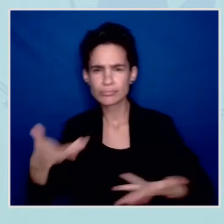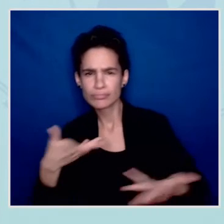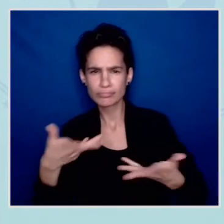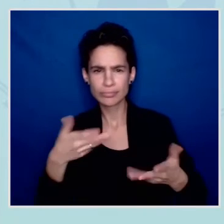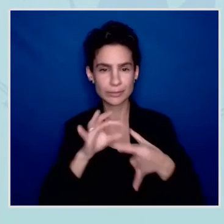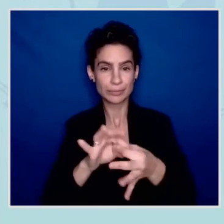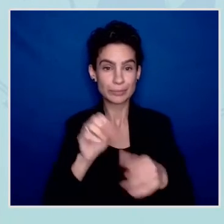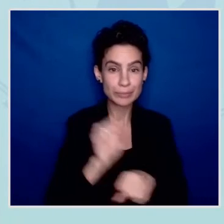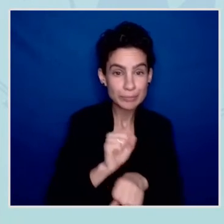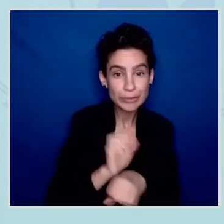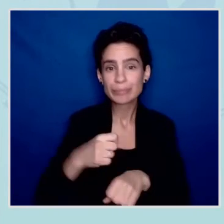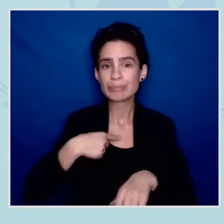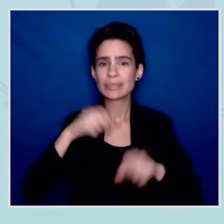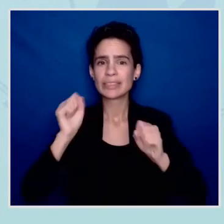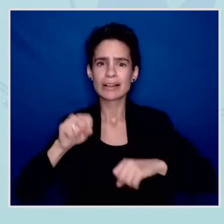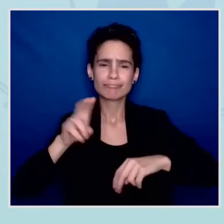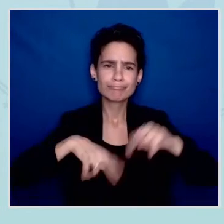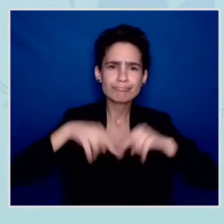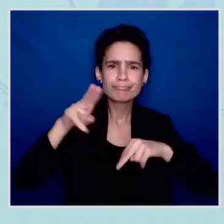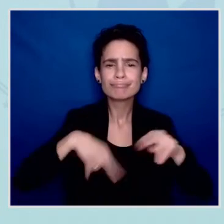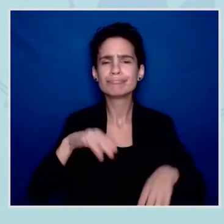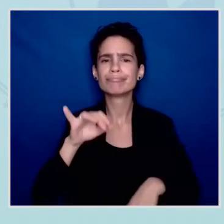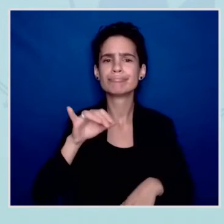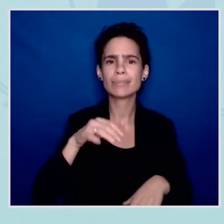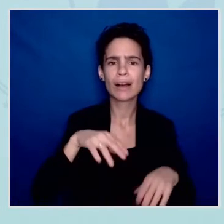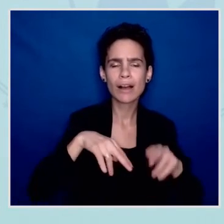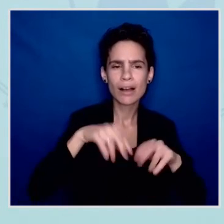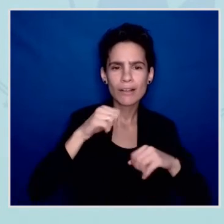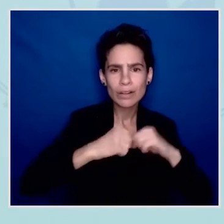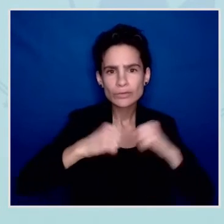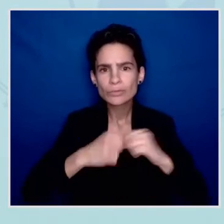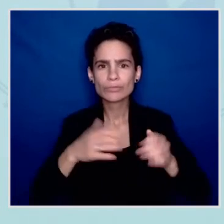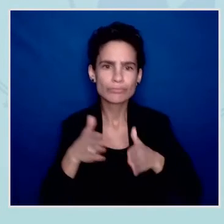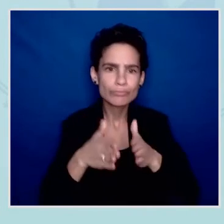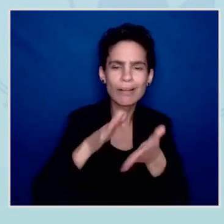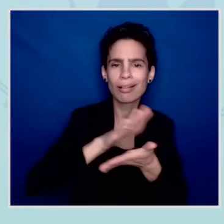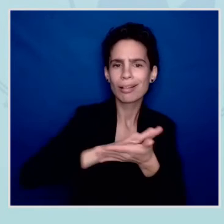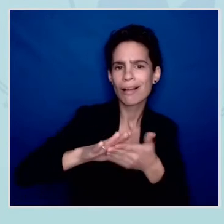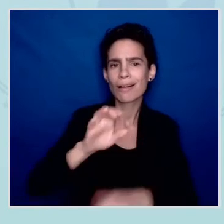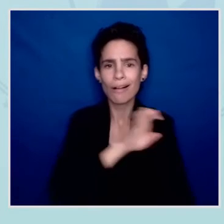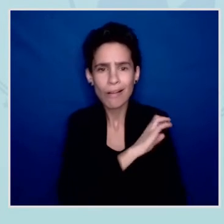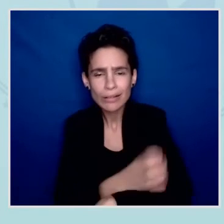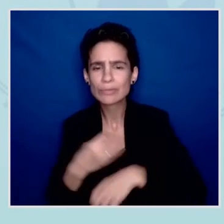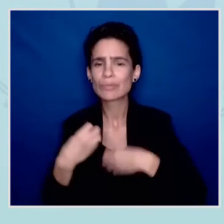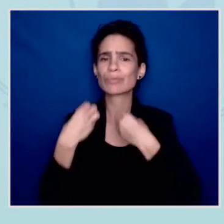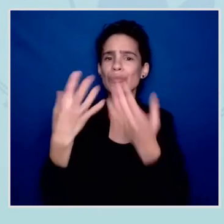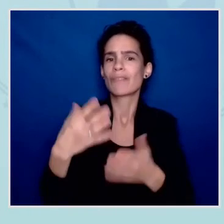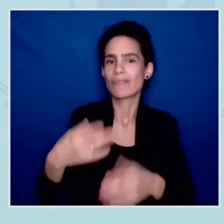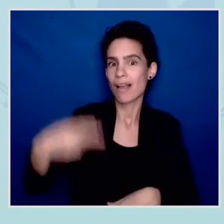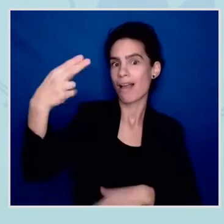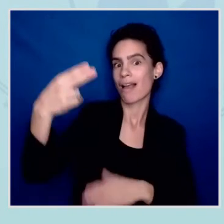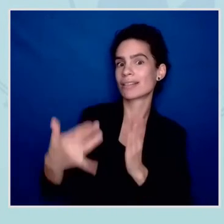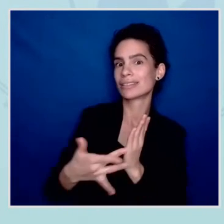WE CAN STRENGTHEN COLLECTIVE